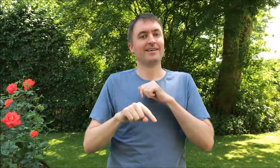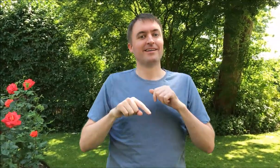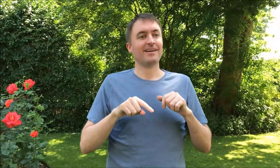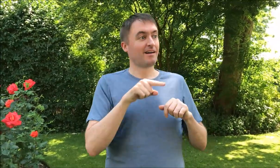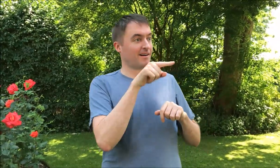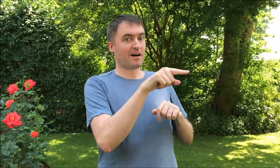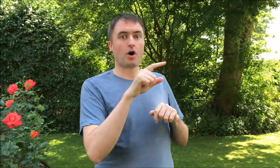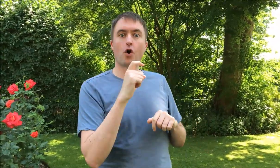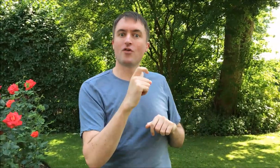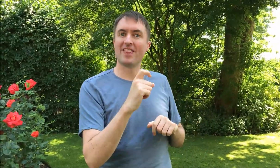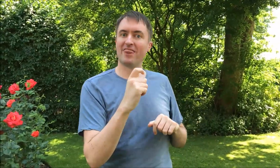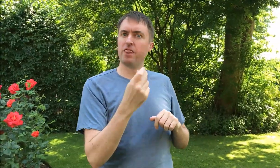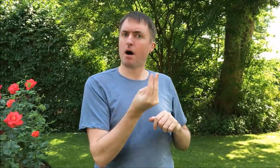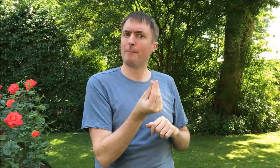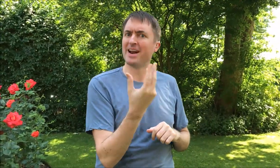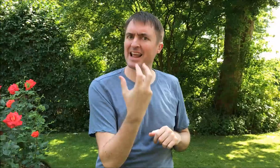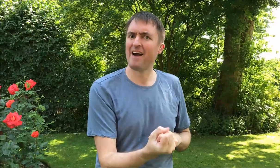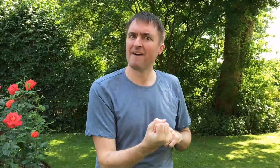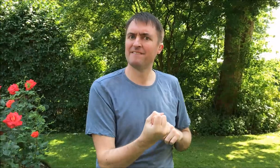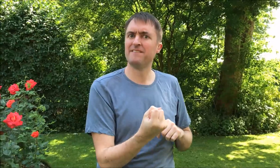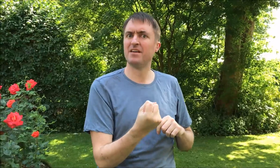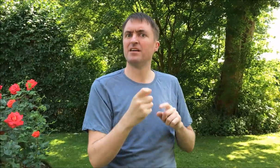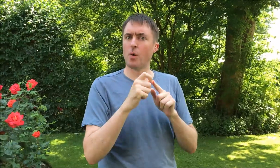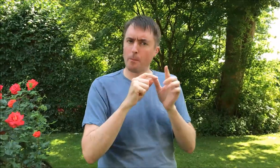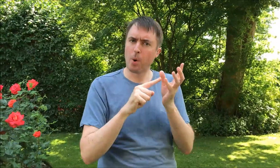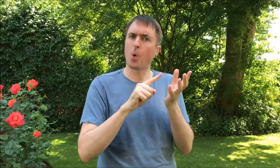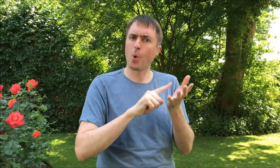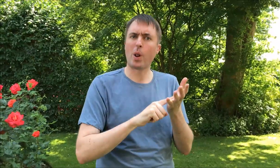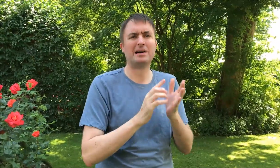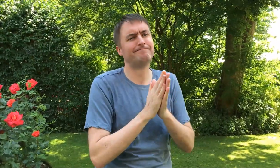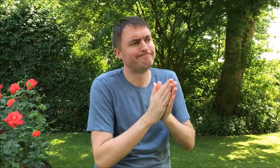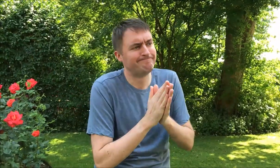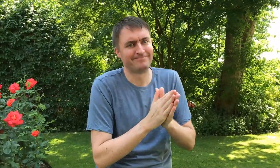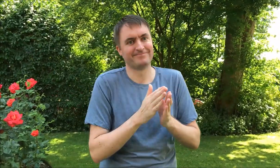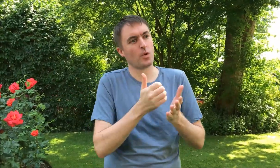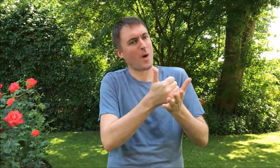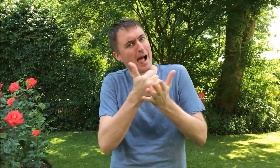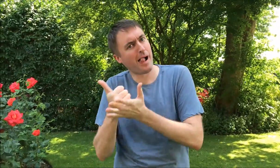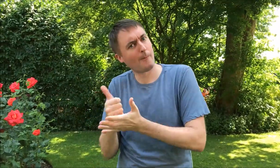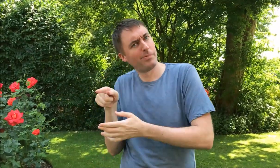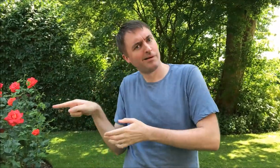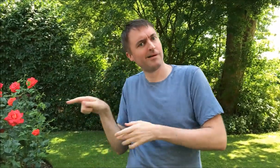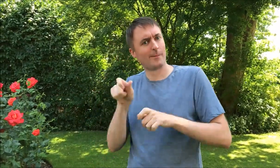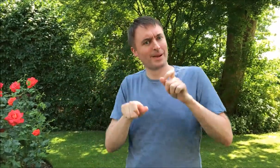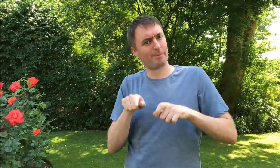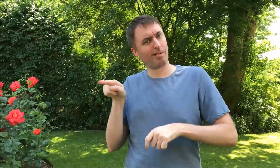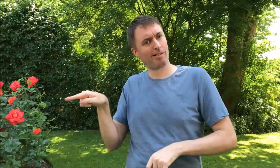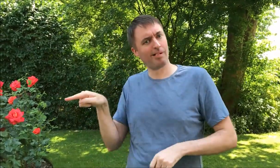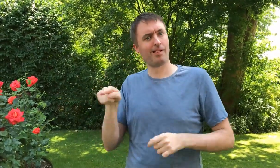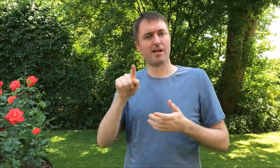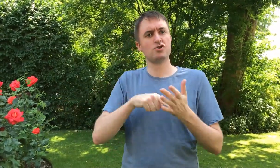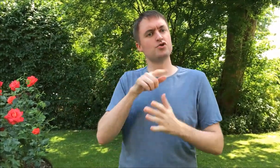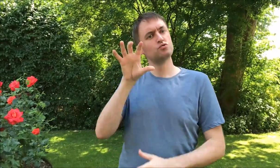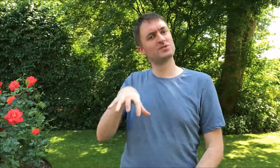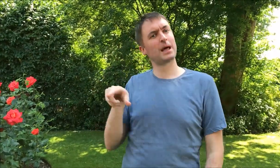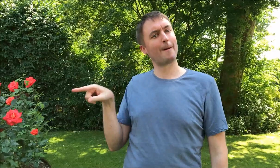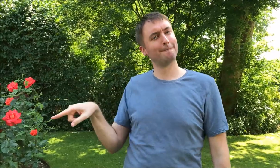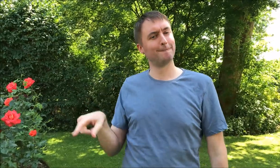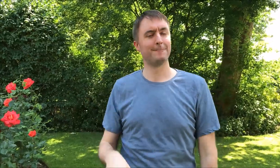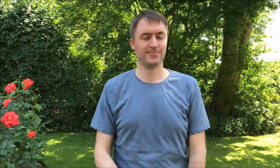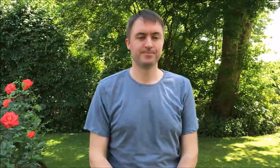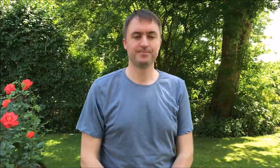The people of Corinth have some wealth, and Paul is asking them to help their sisters and brothers in Jerusalem.